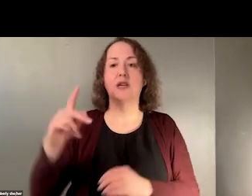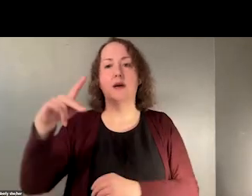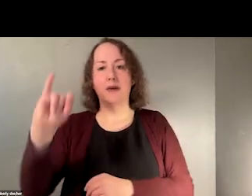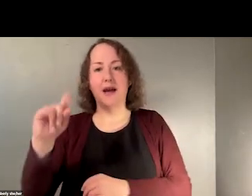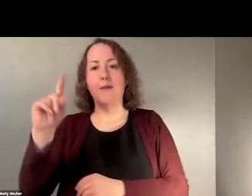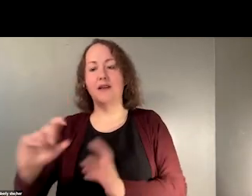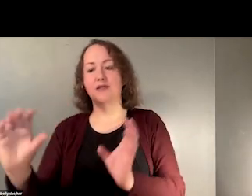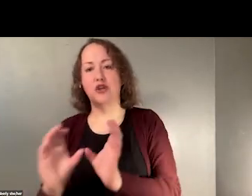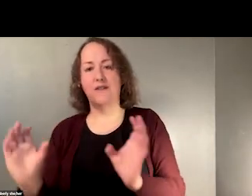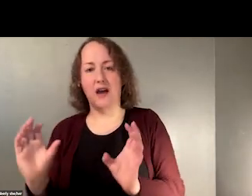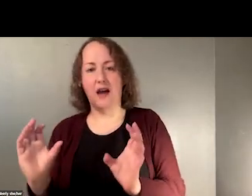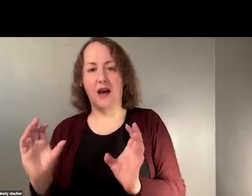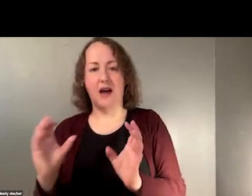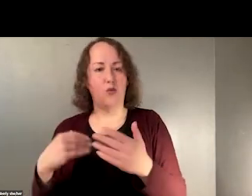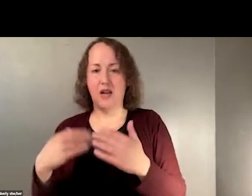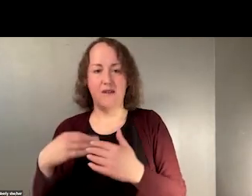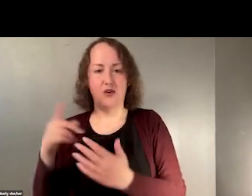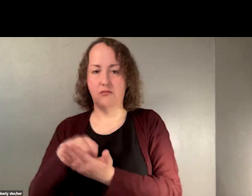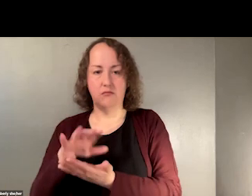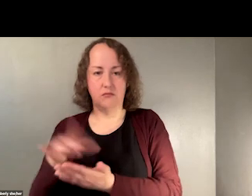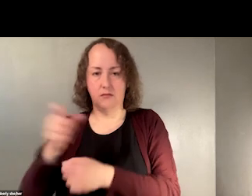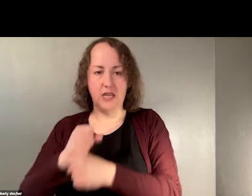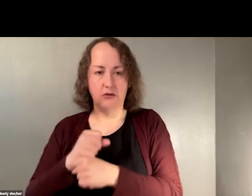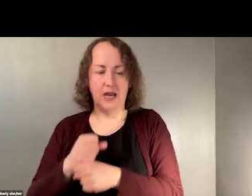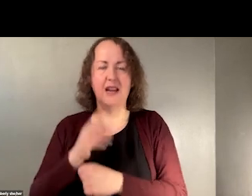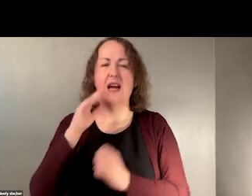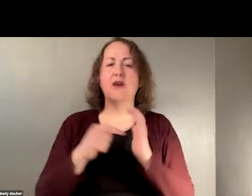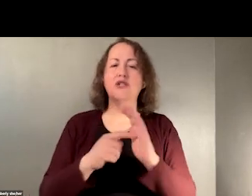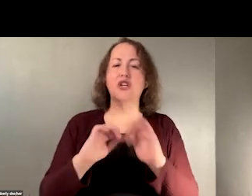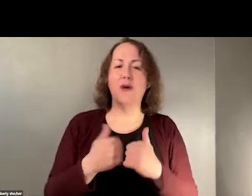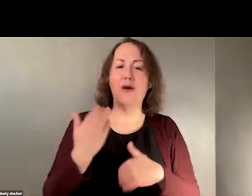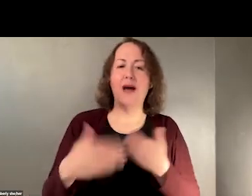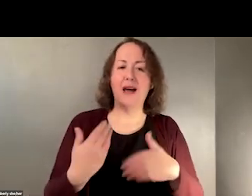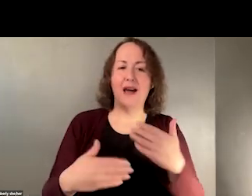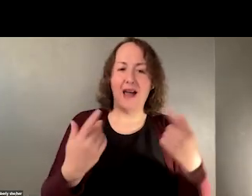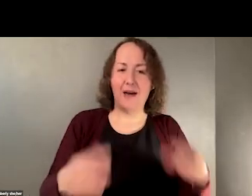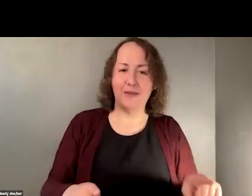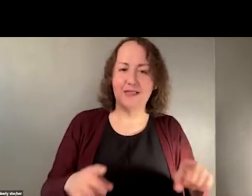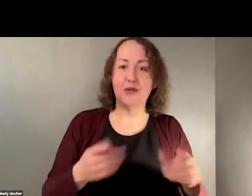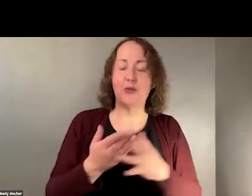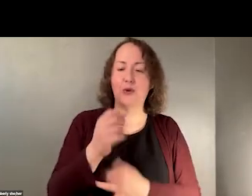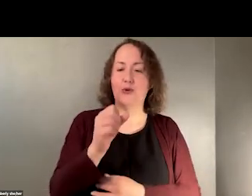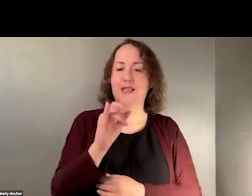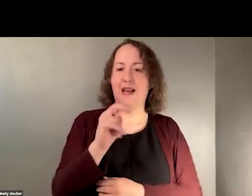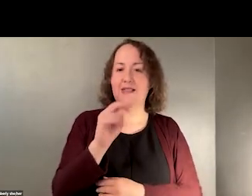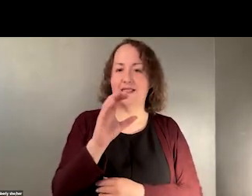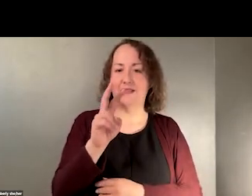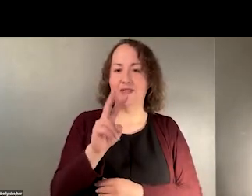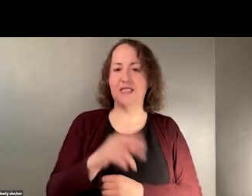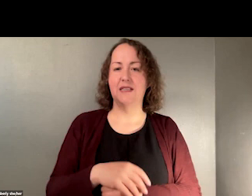I'm going to show you how that happens in SciENcv and I'll let you know that it's not something to worry about. It's pretty easy.